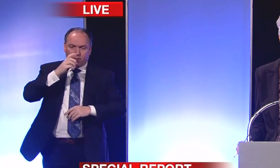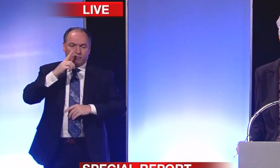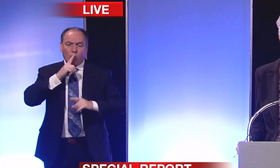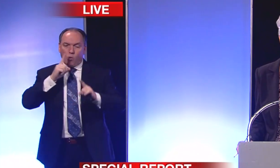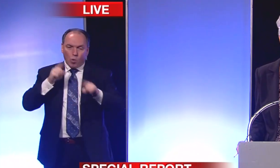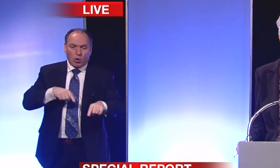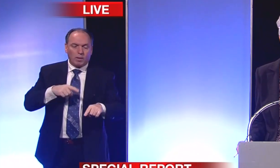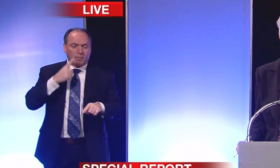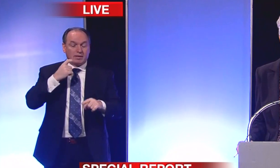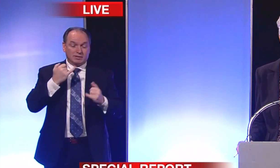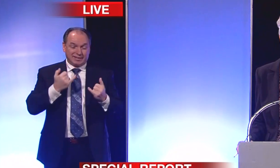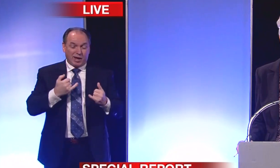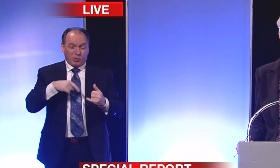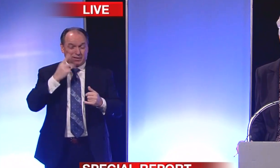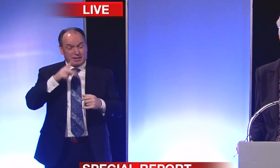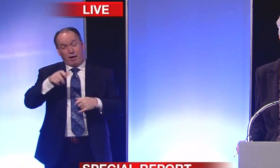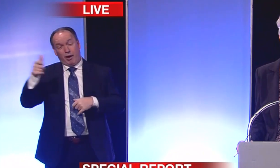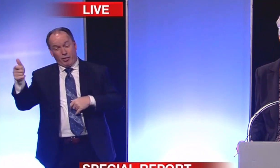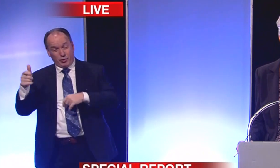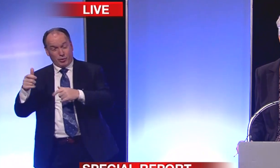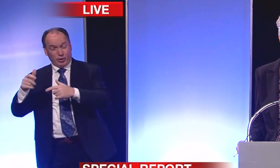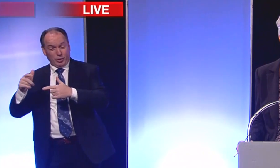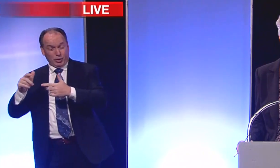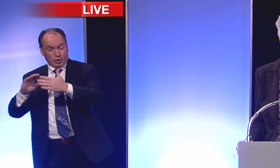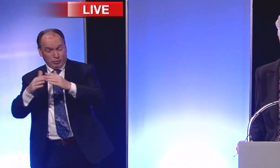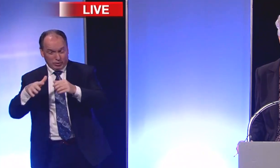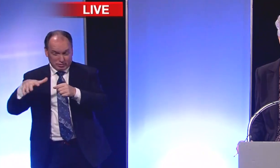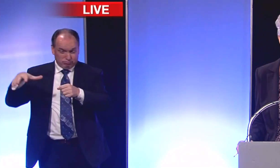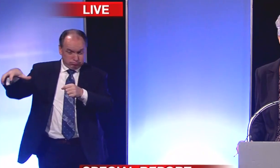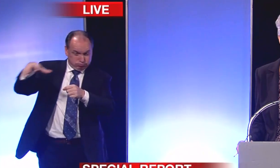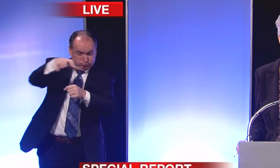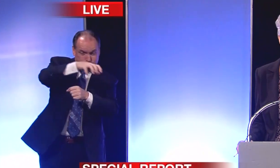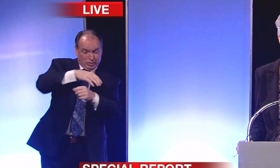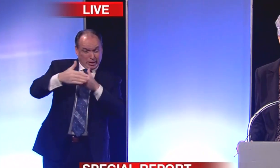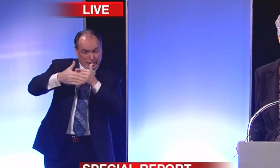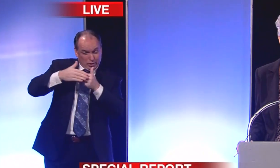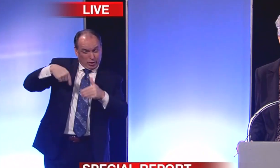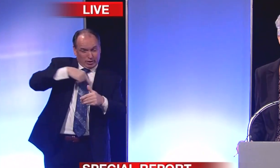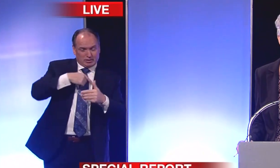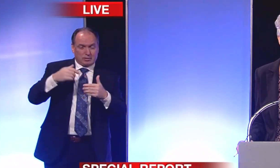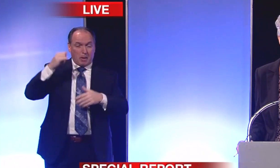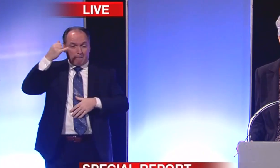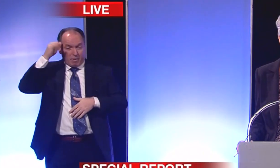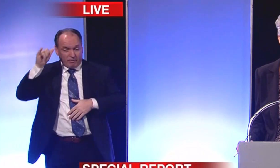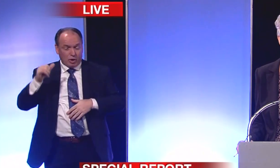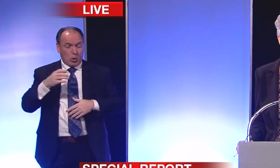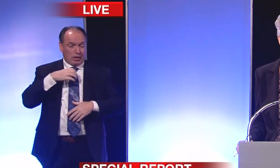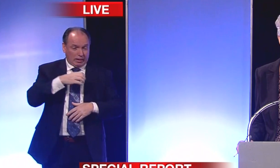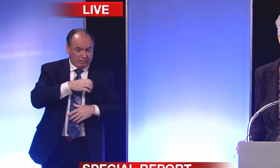THE RIGHT THING. THEY BEEN TRYING TO HELP US WITH IT AND DOING A GREAT JOB.